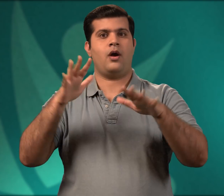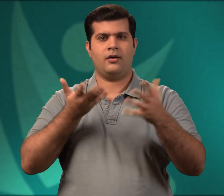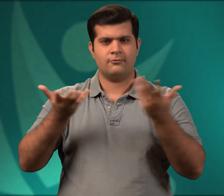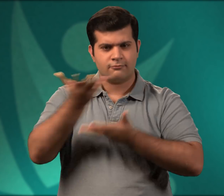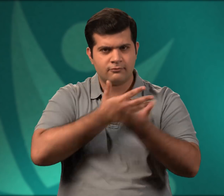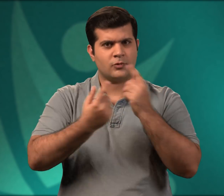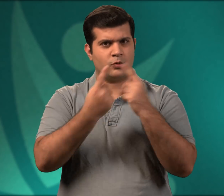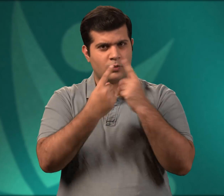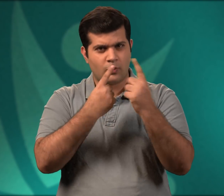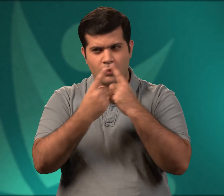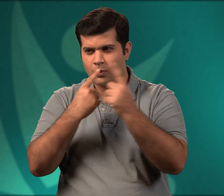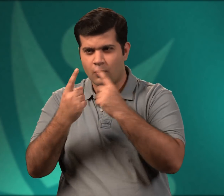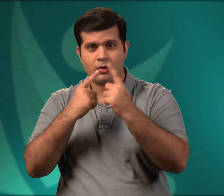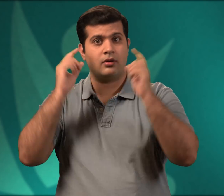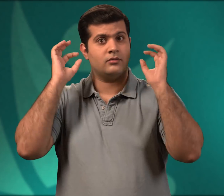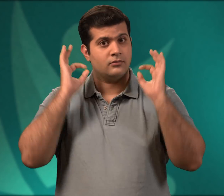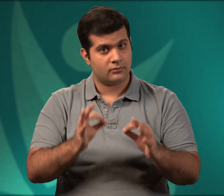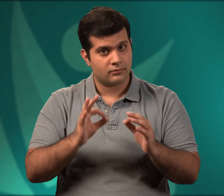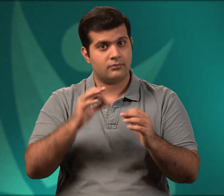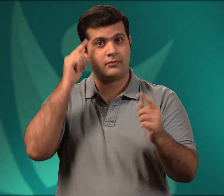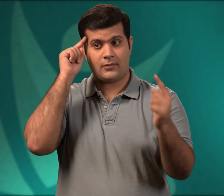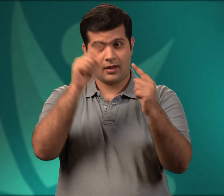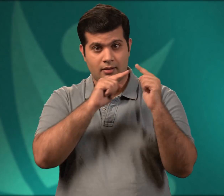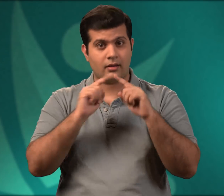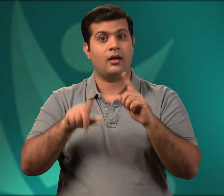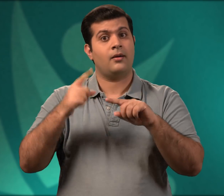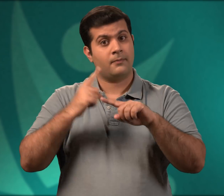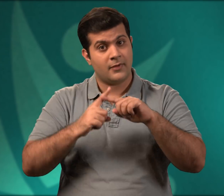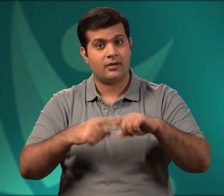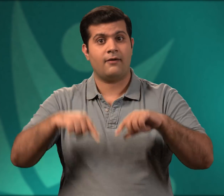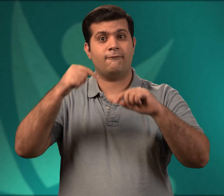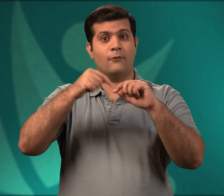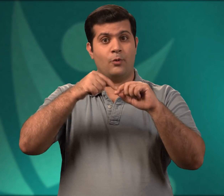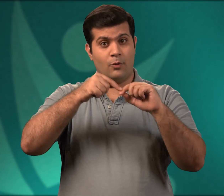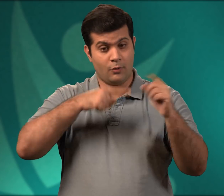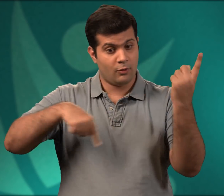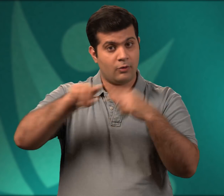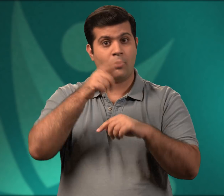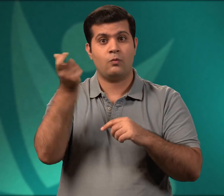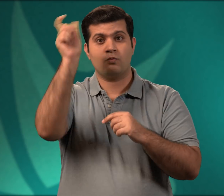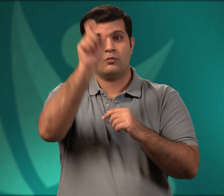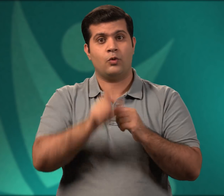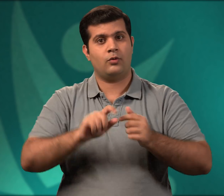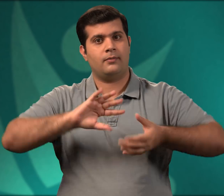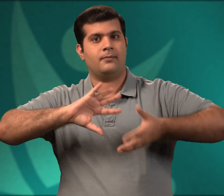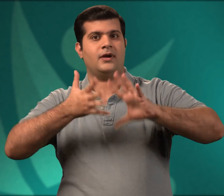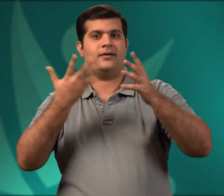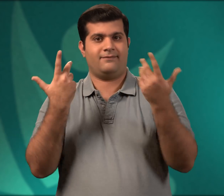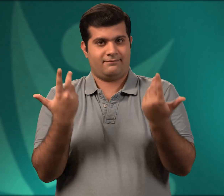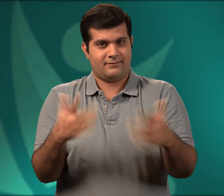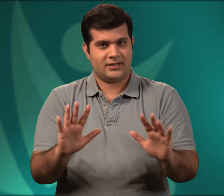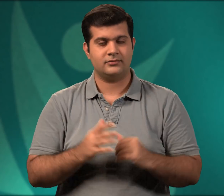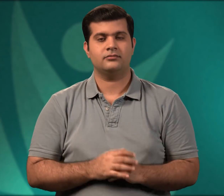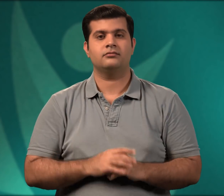After much discussion, they carried out a vote in which all agreed and set up a new board.